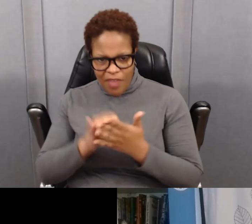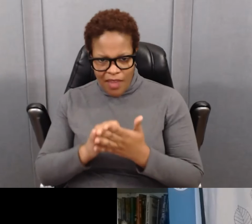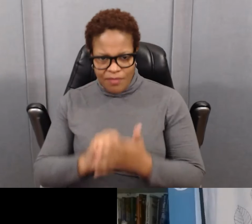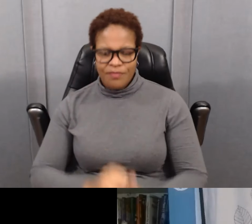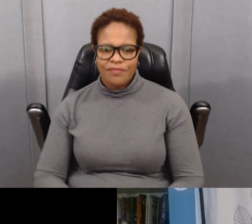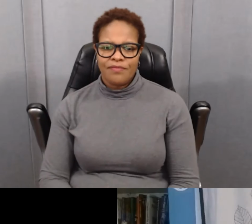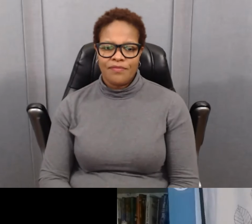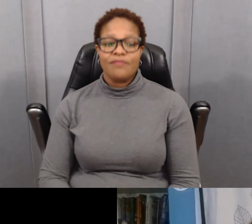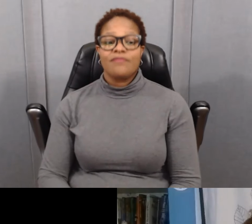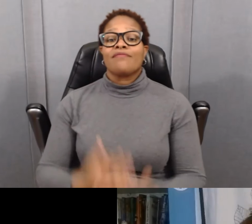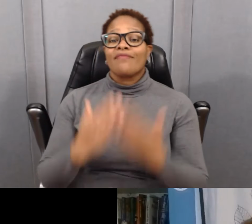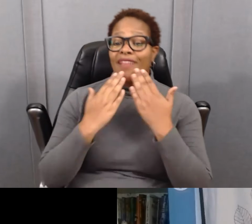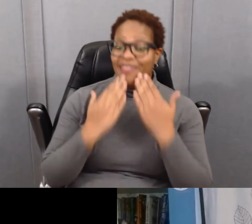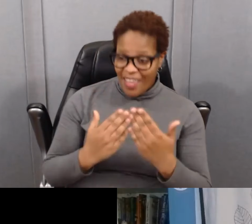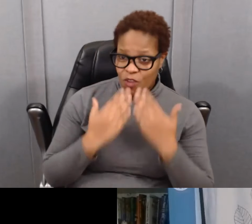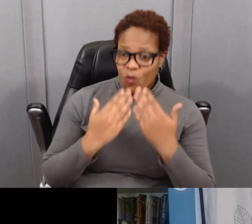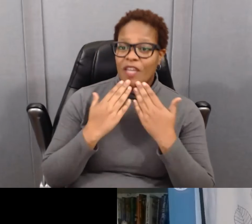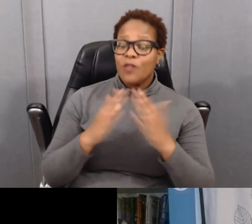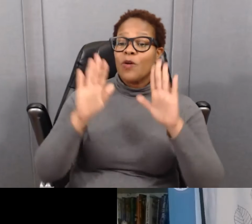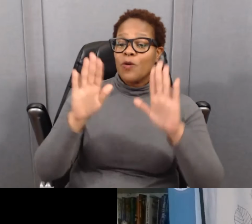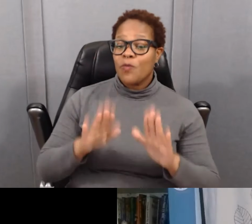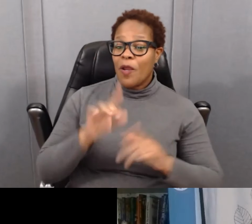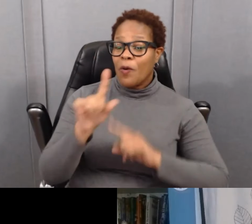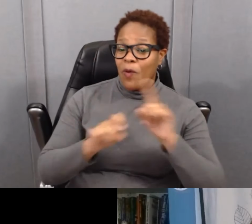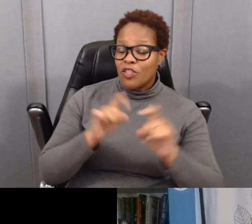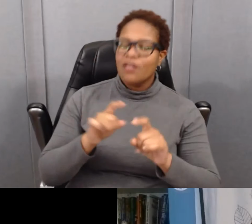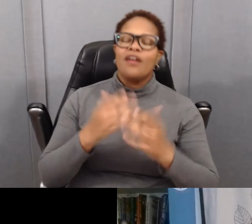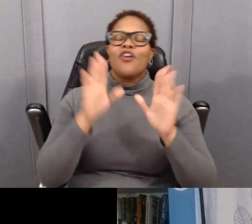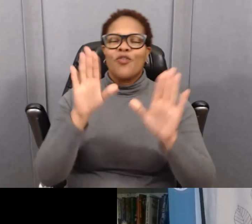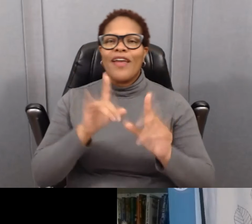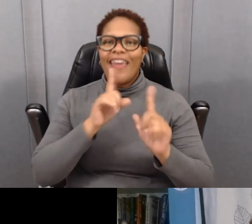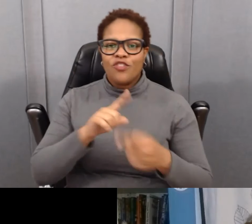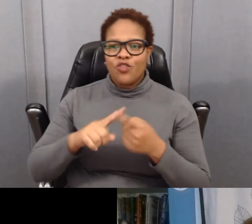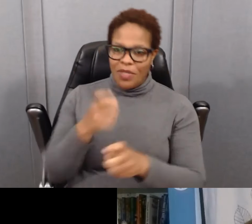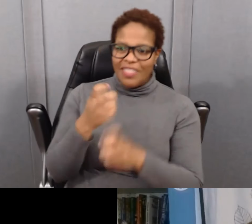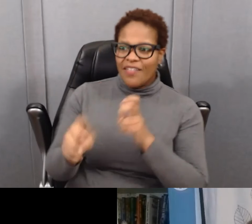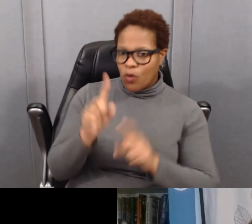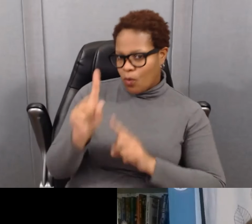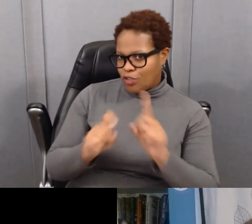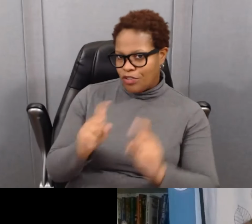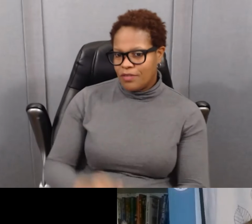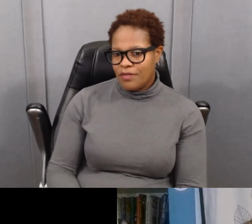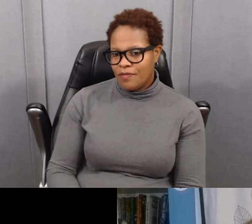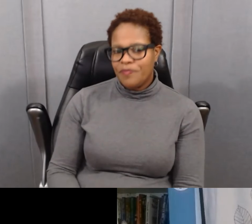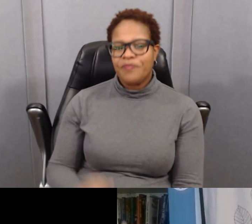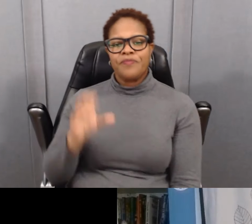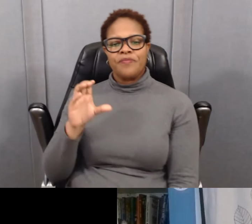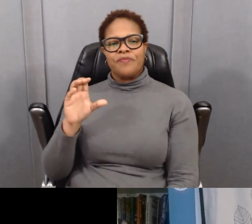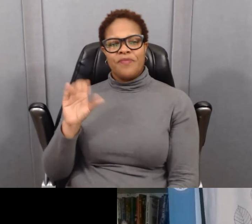Thank you, that's a great answer to a difficult question. So Thomas, we just have a couple of minutes left,